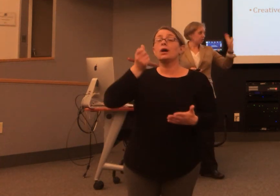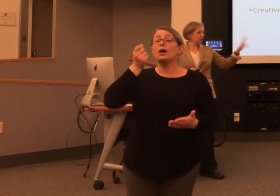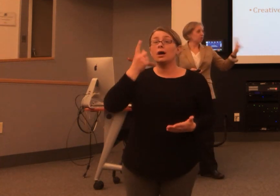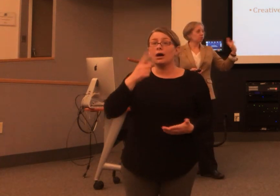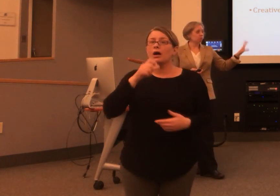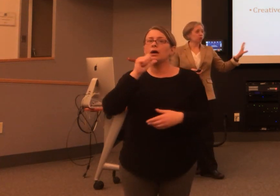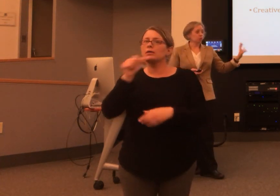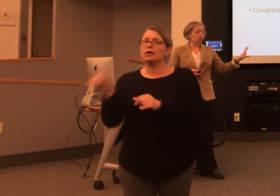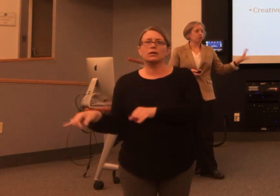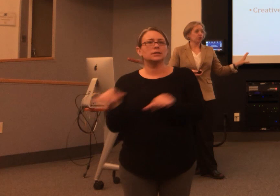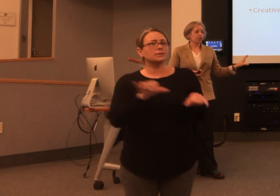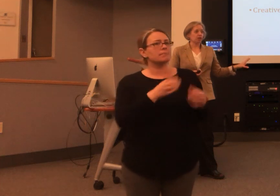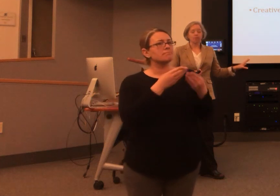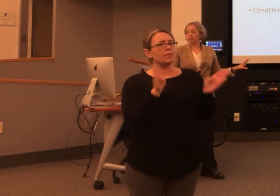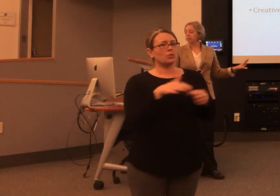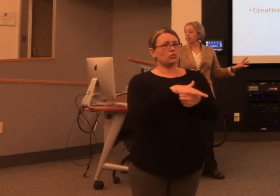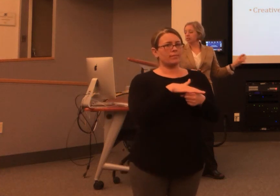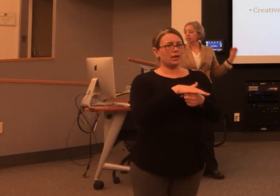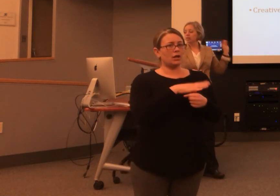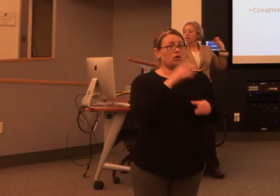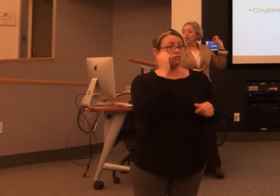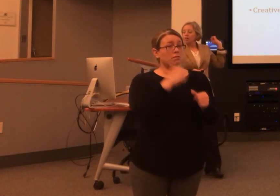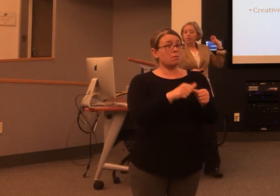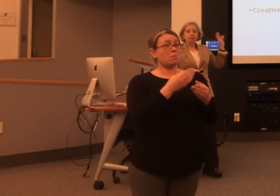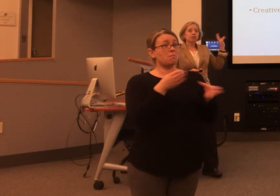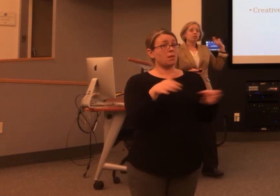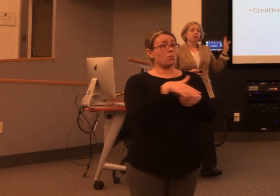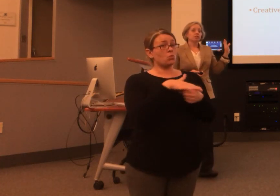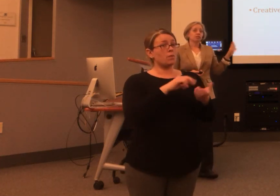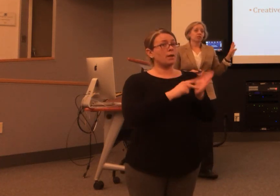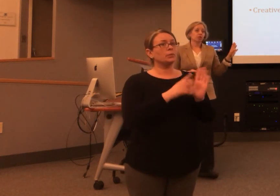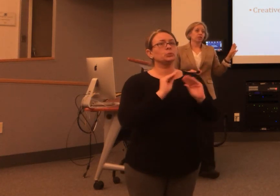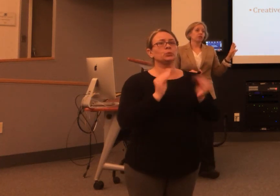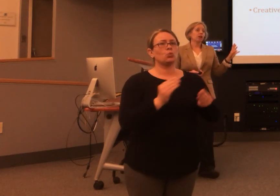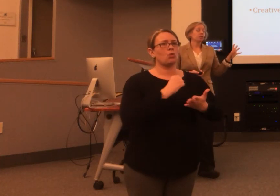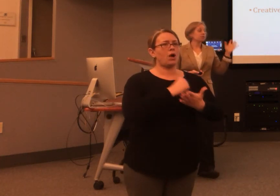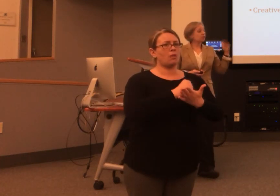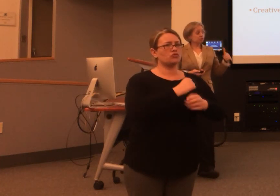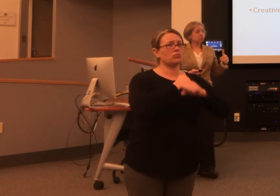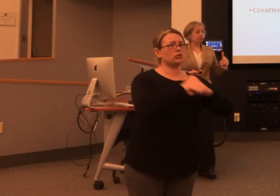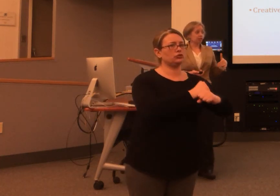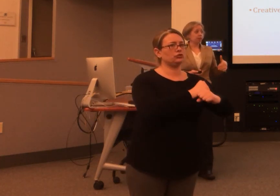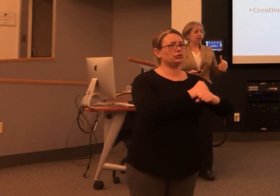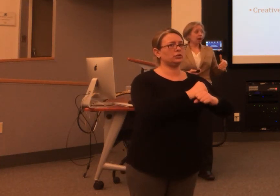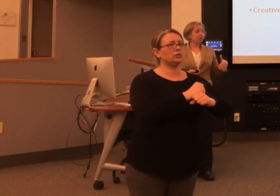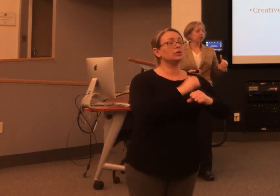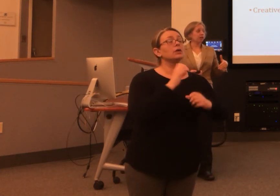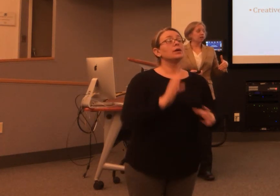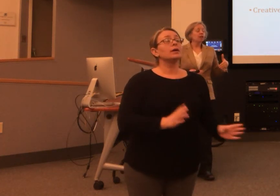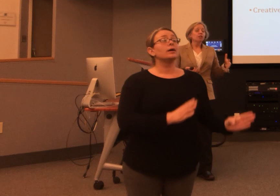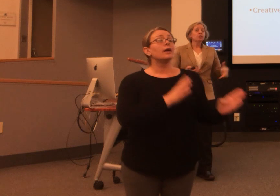it's just when work falls out of copyright protection. Things that are licensed under Creative Commons are still protected by copyright,